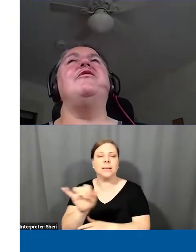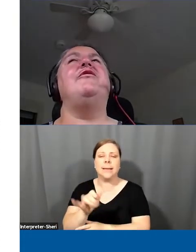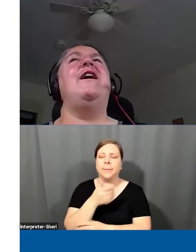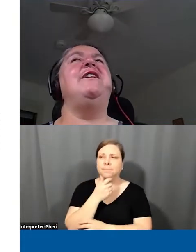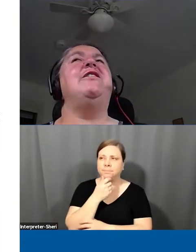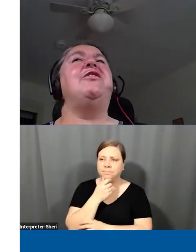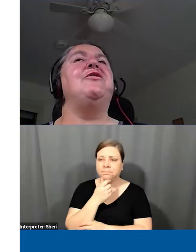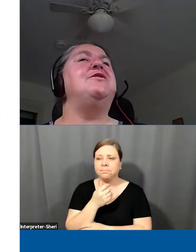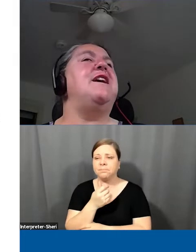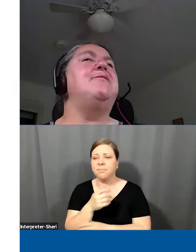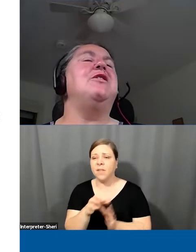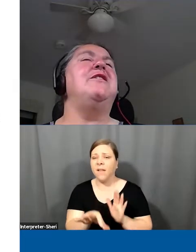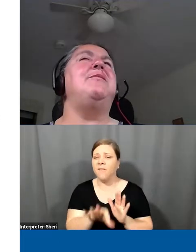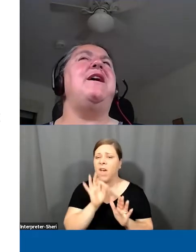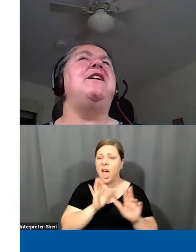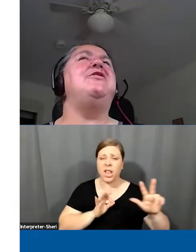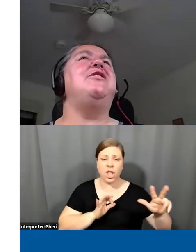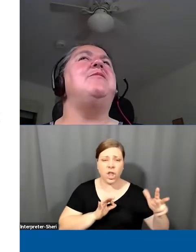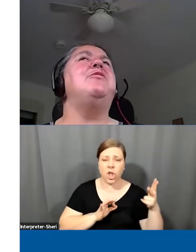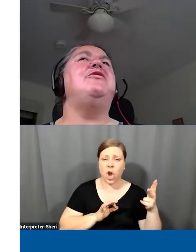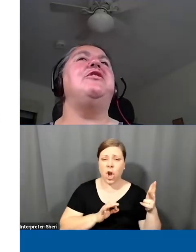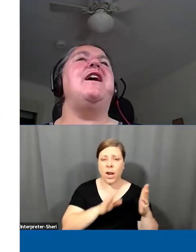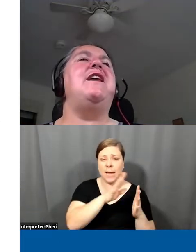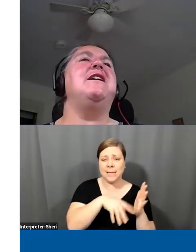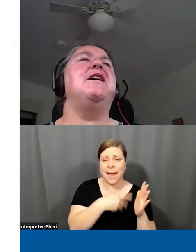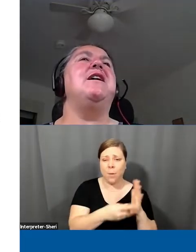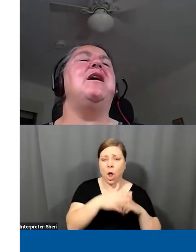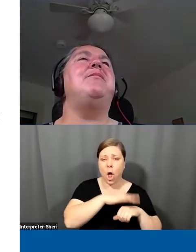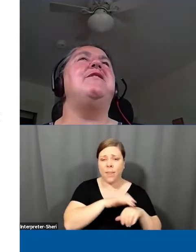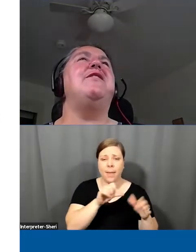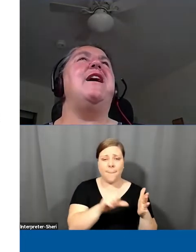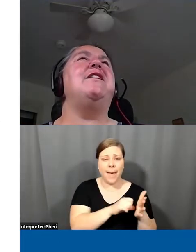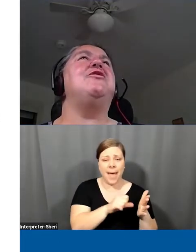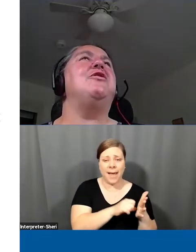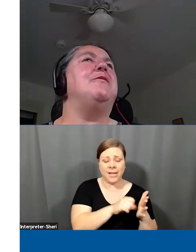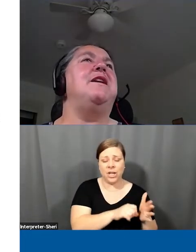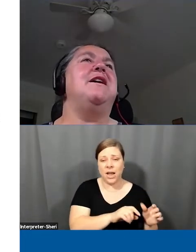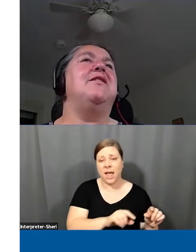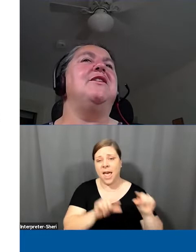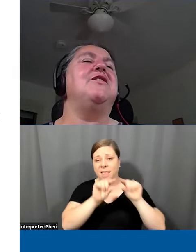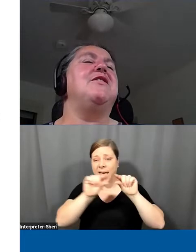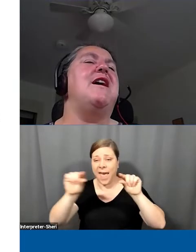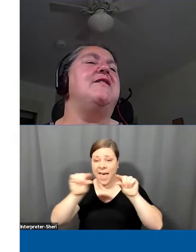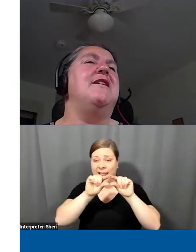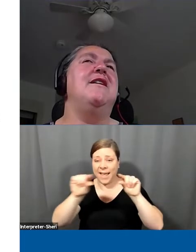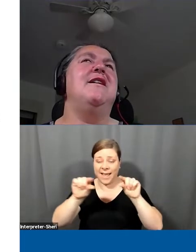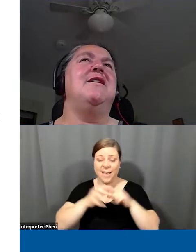find the third table on the page, then move to the heading above that and start reading and things like that.